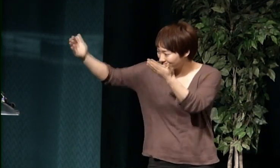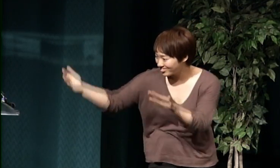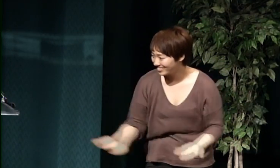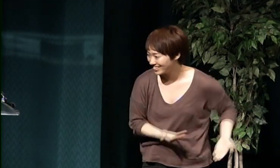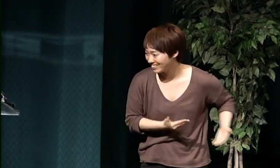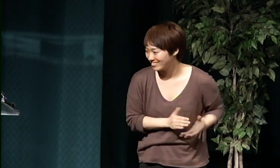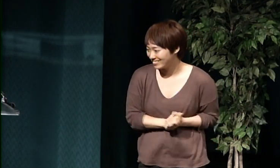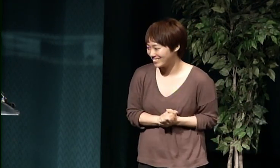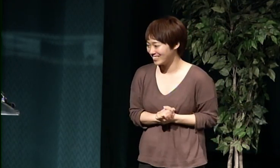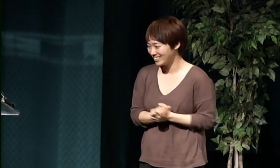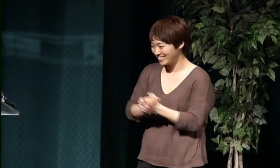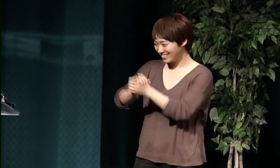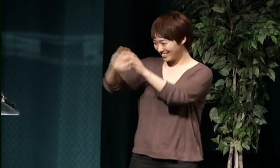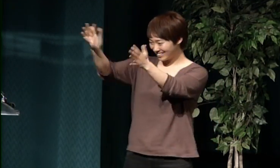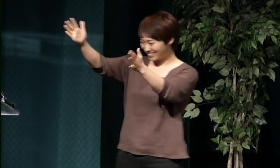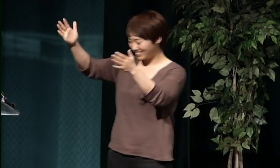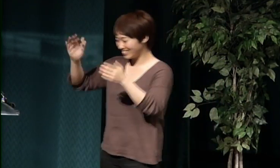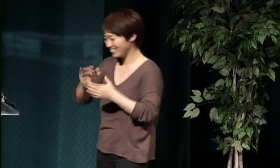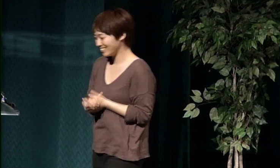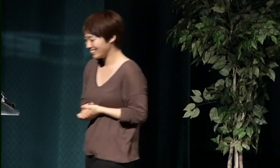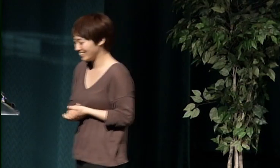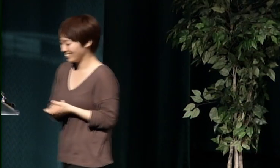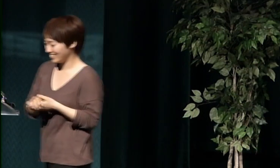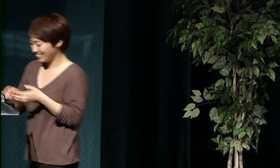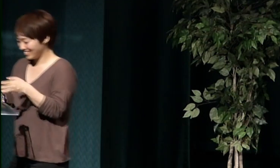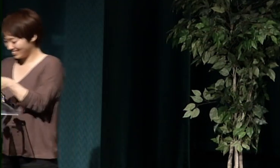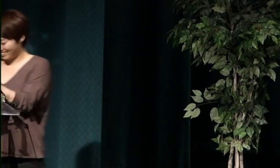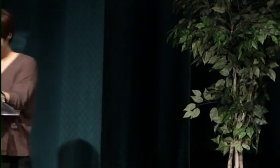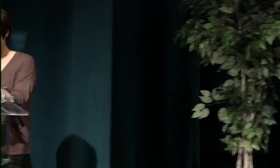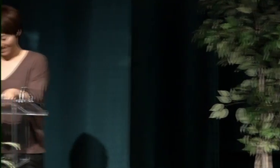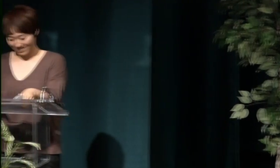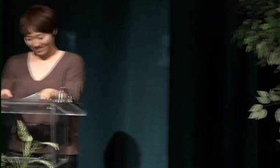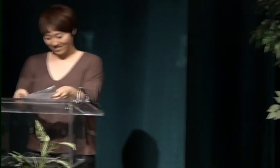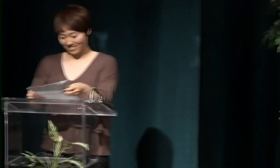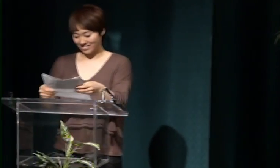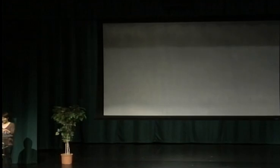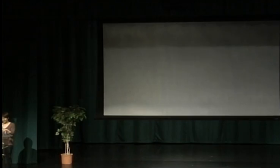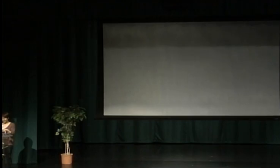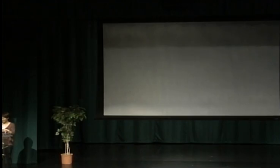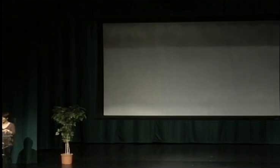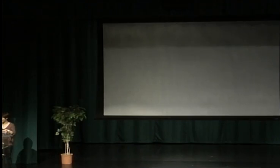to include deaf medical and interpreter expenses. Please welcome Bruno.